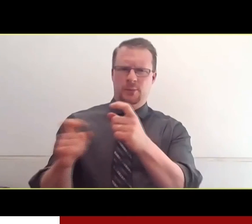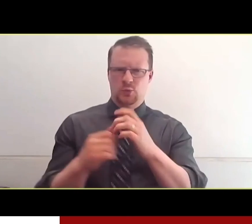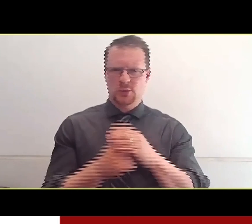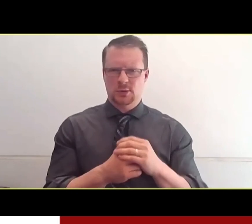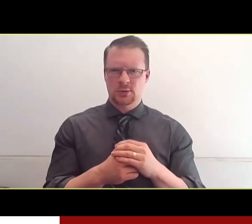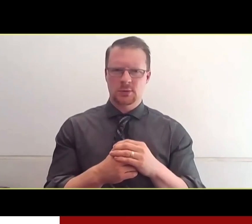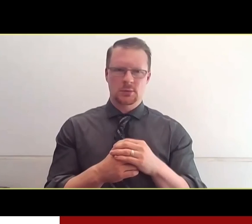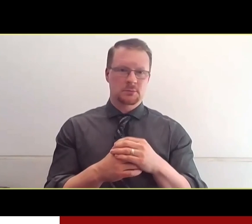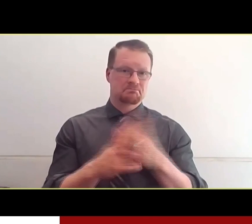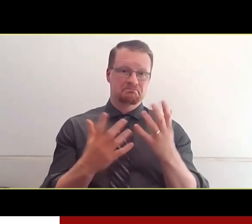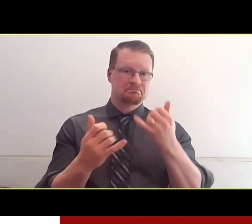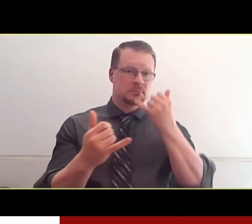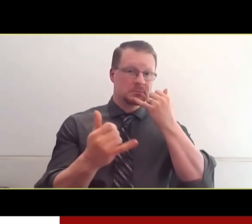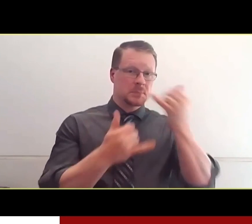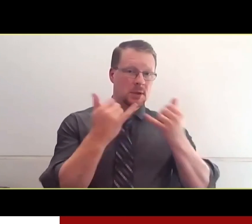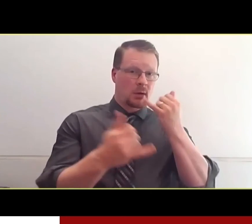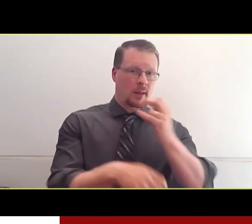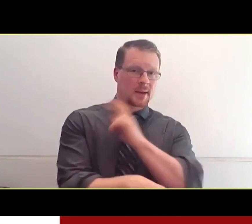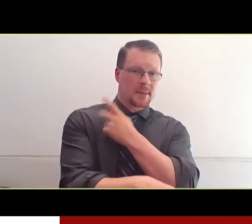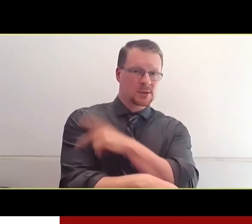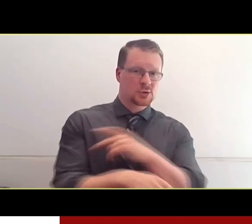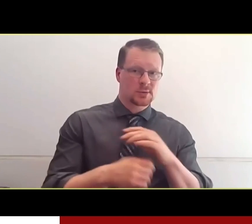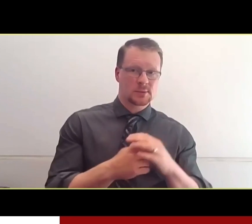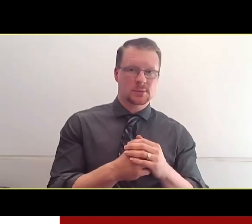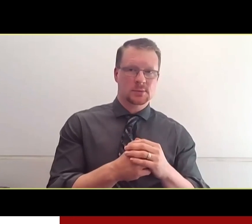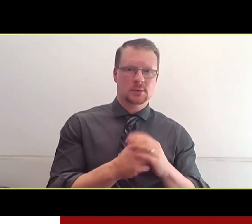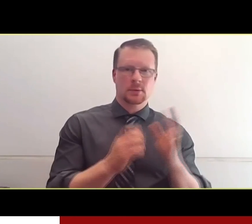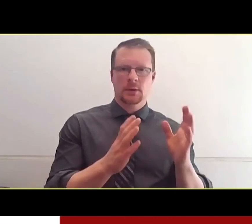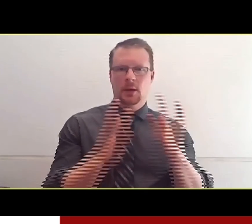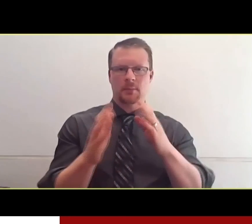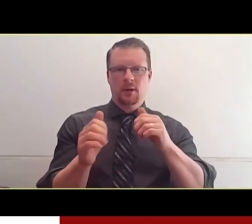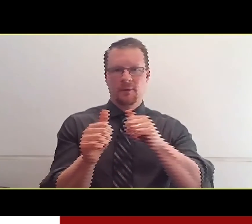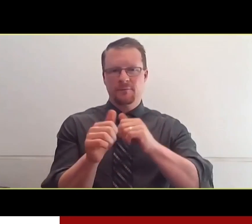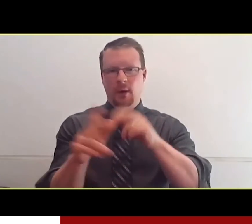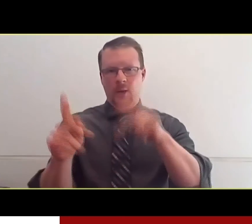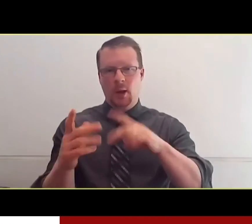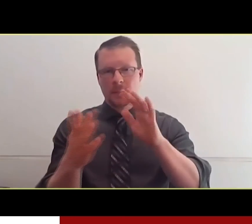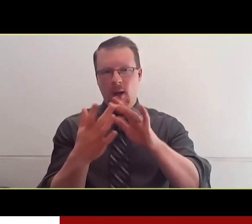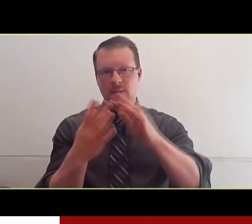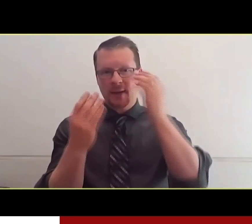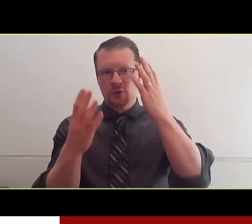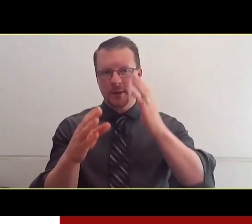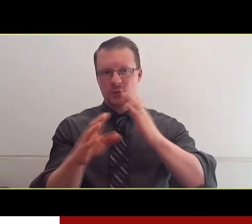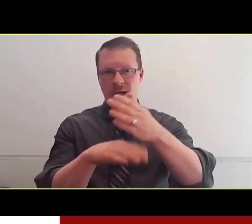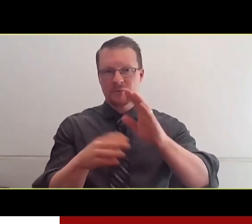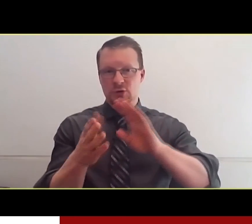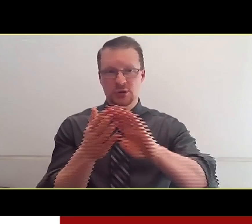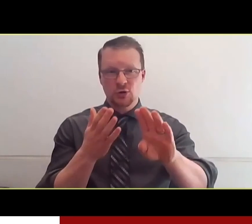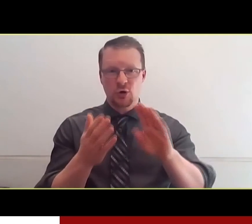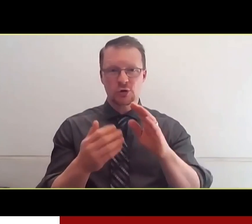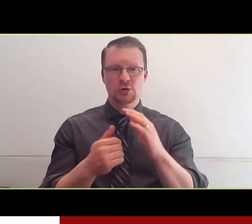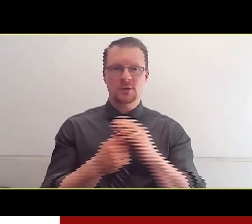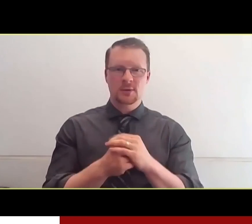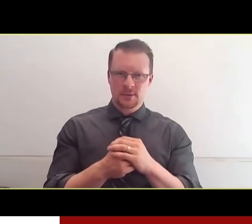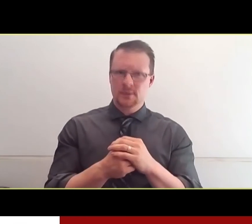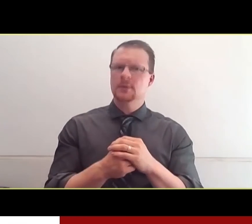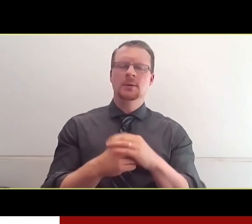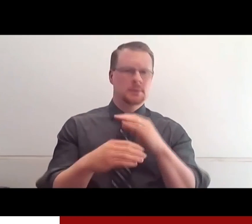They found other ways to contribute, calling patients at home, following up with contact information